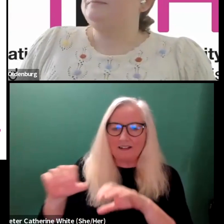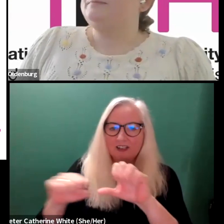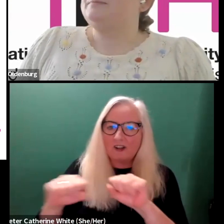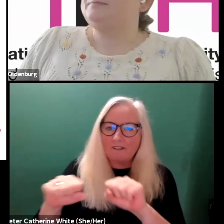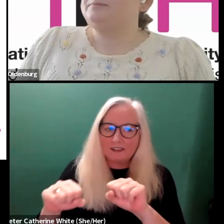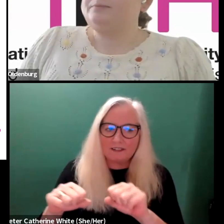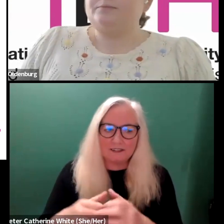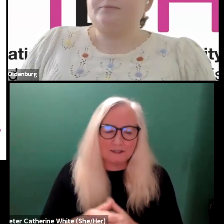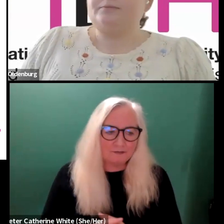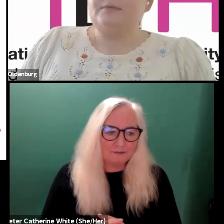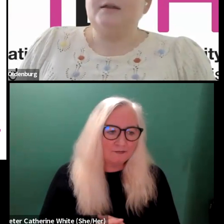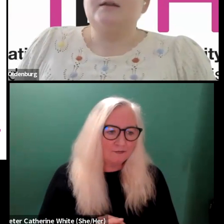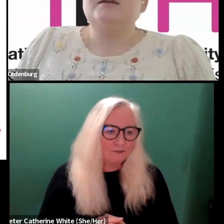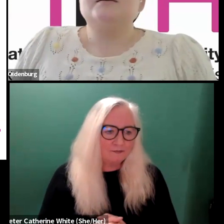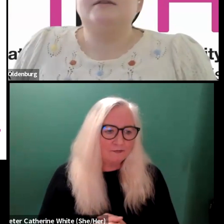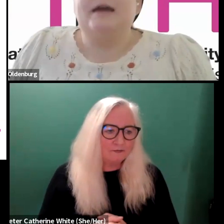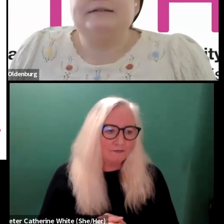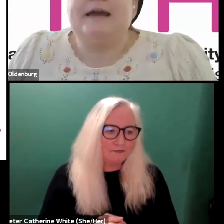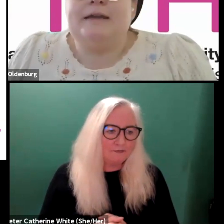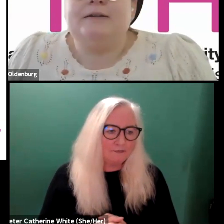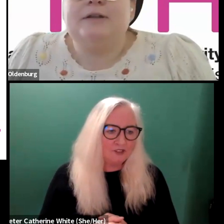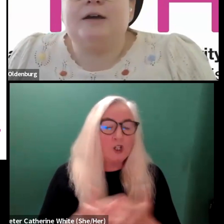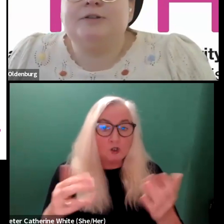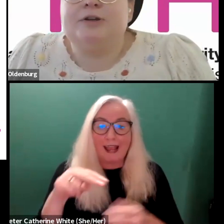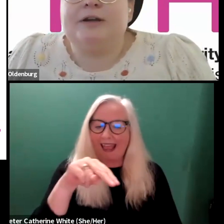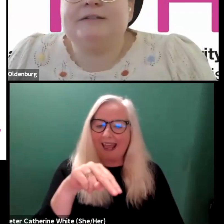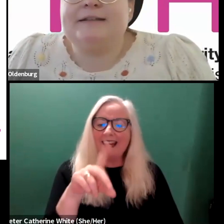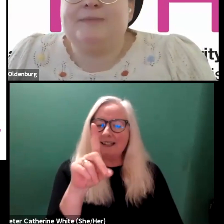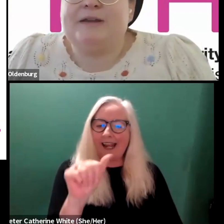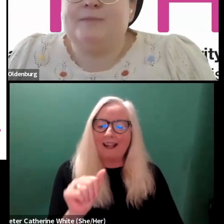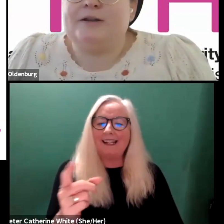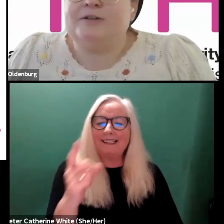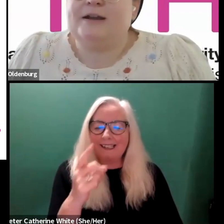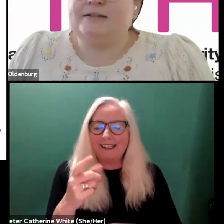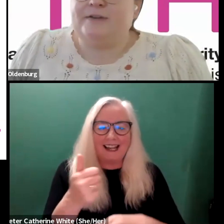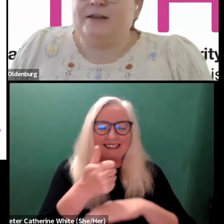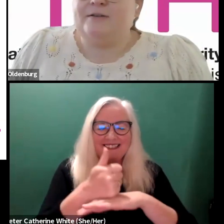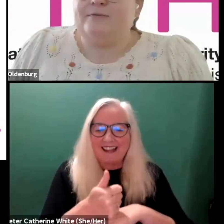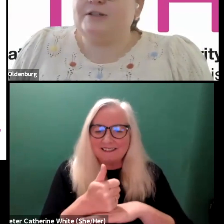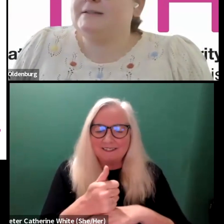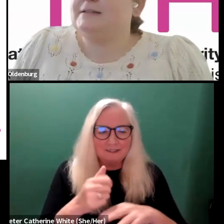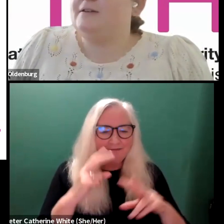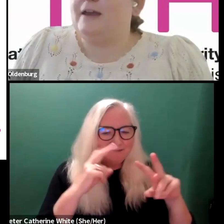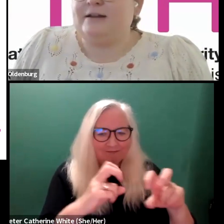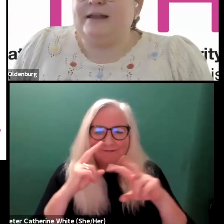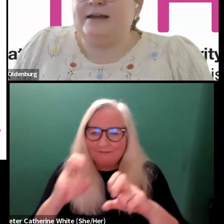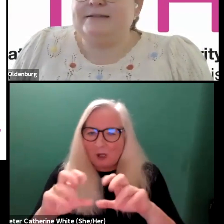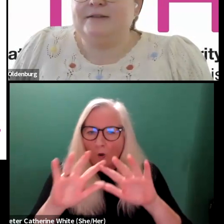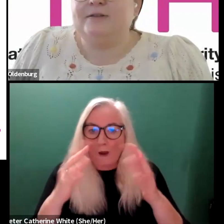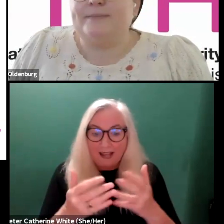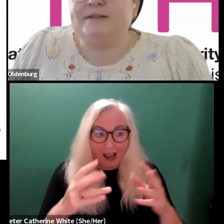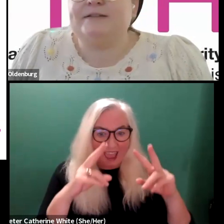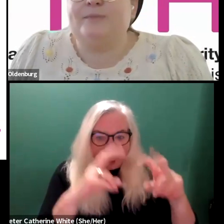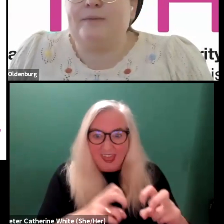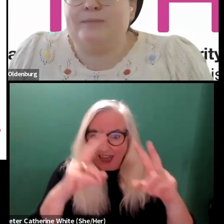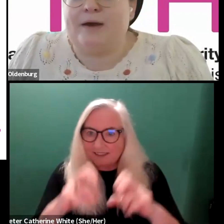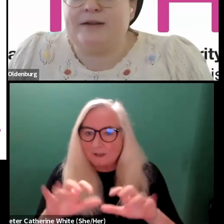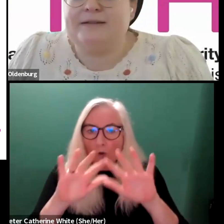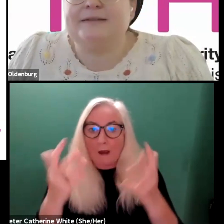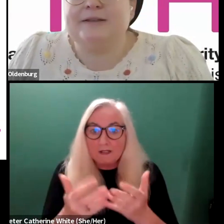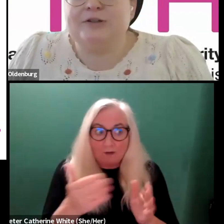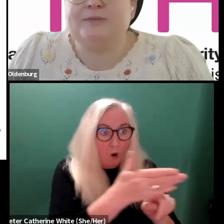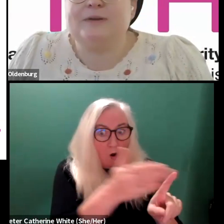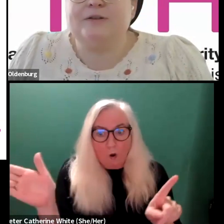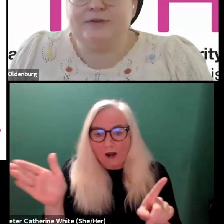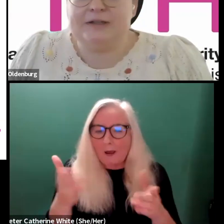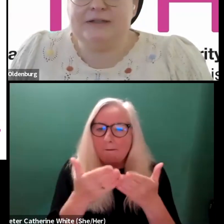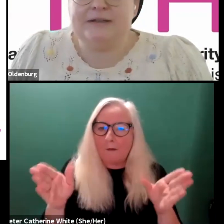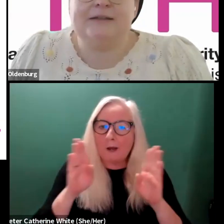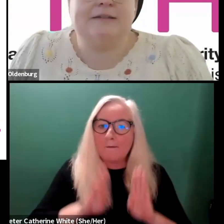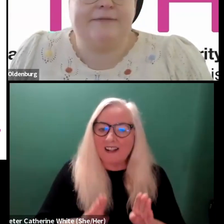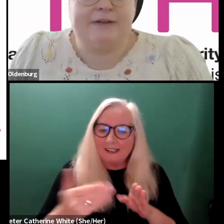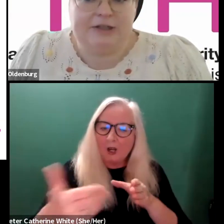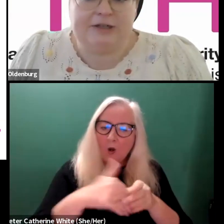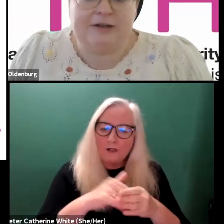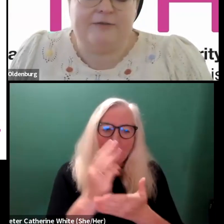The NDA undertook a death-based monitoring activity which consisted of analyzing the websites of public bodies considered to be included in the definition of public bodies.